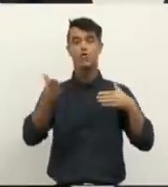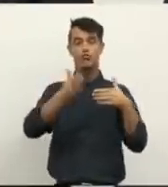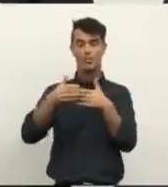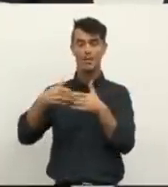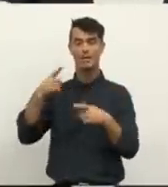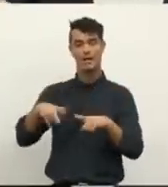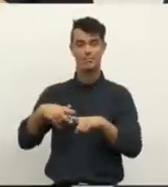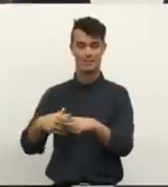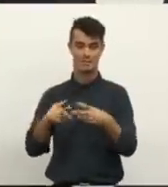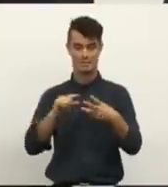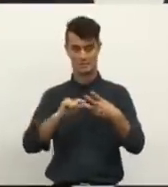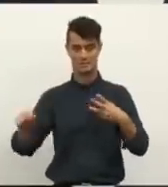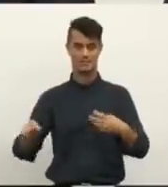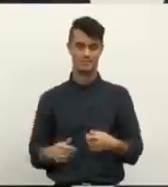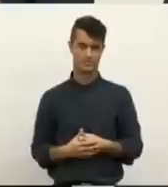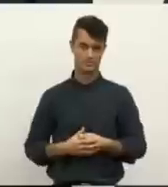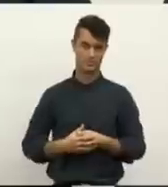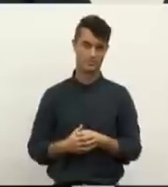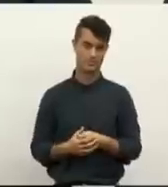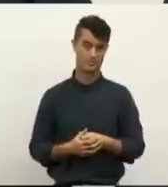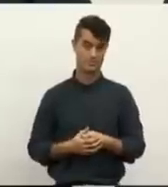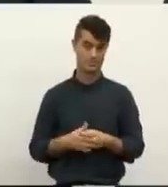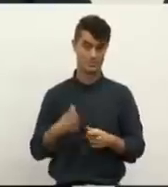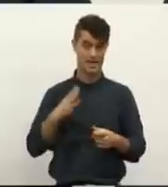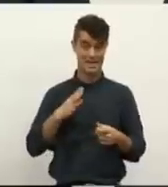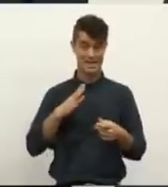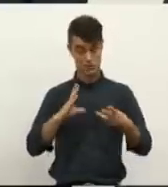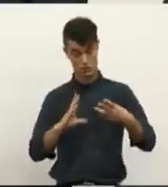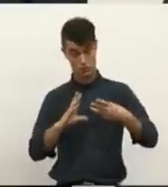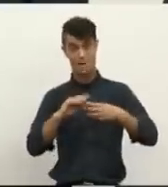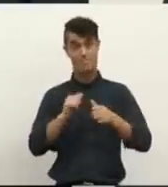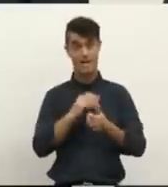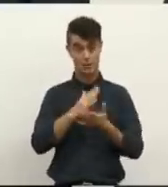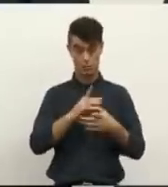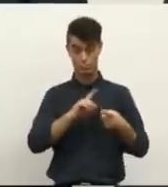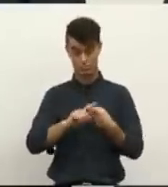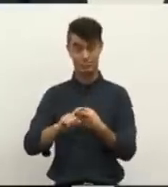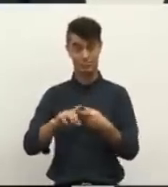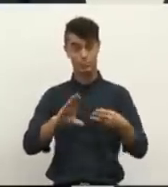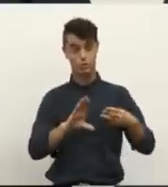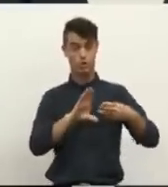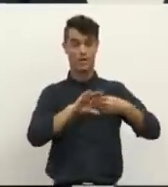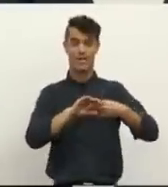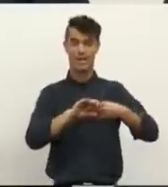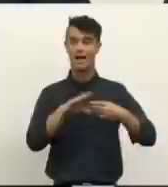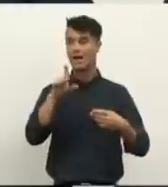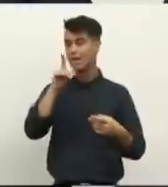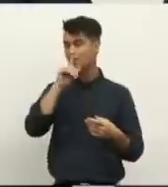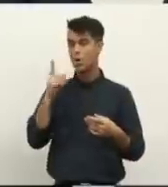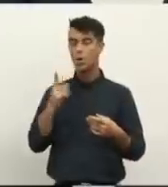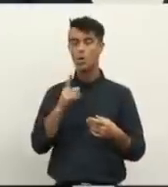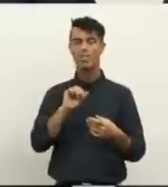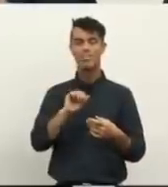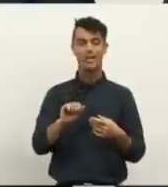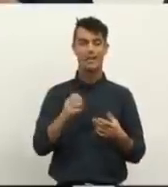I think the challenges, partly making sure those bits go together, fit as you say, a bundle, and we do that for people whose needs are changing rapidly,